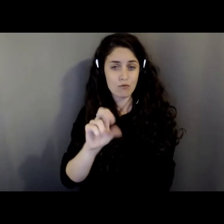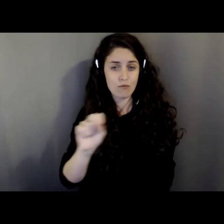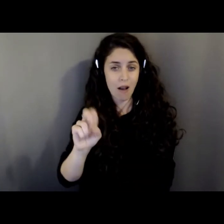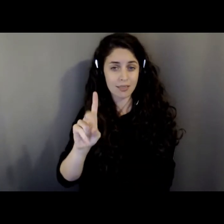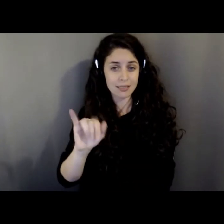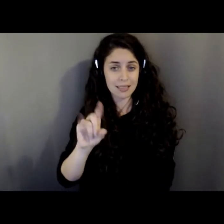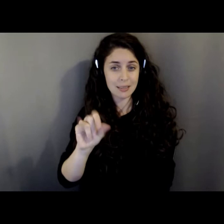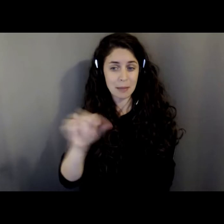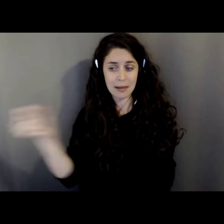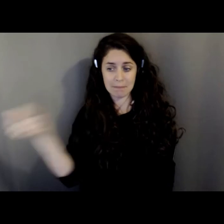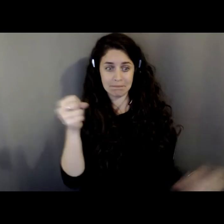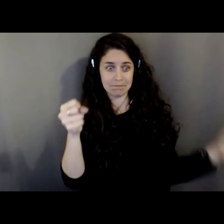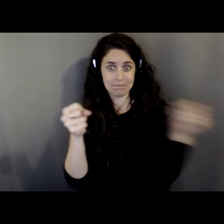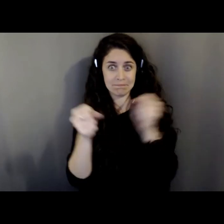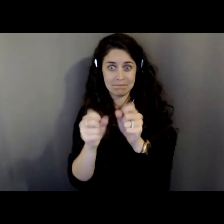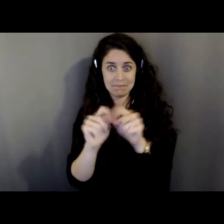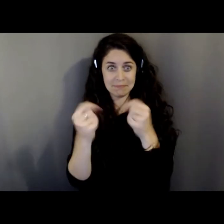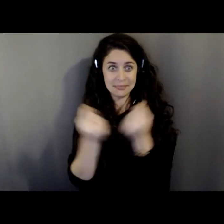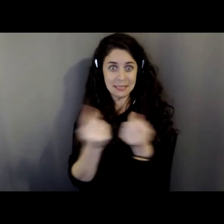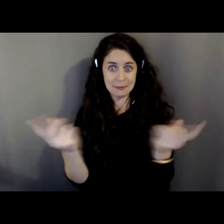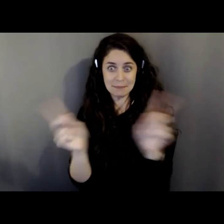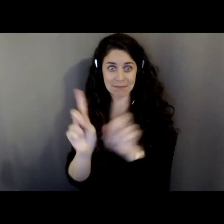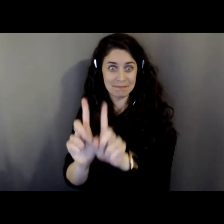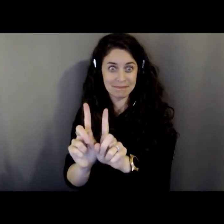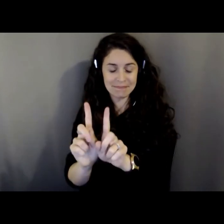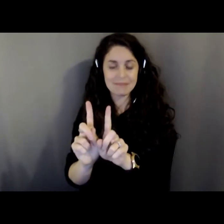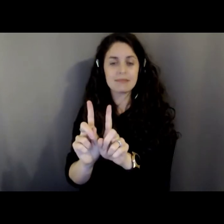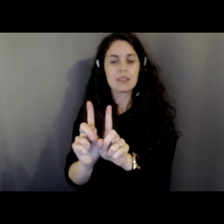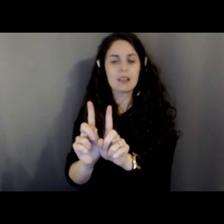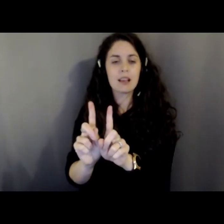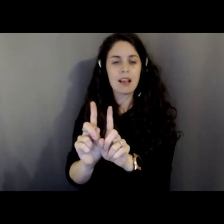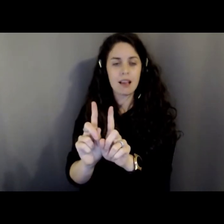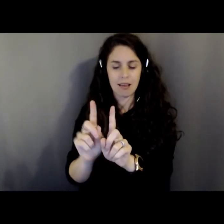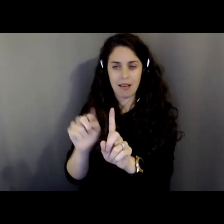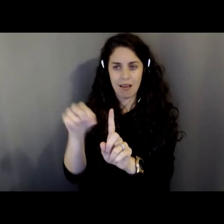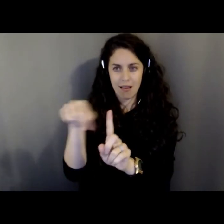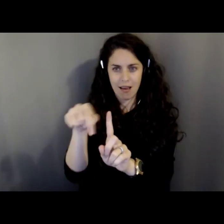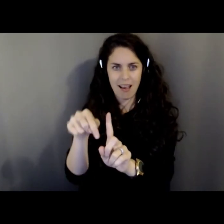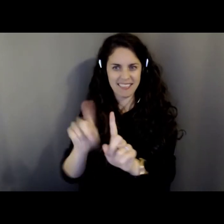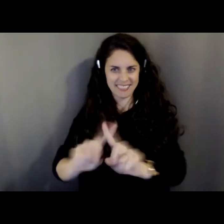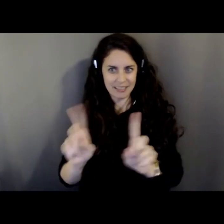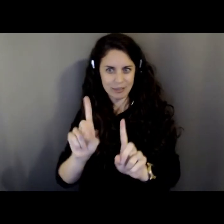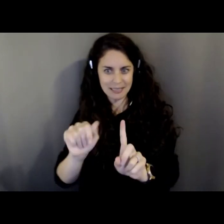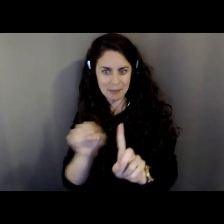and challenged them to identify different things working as a team to find different things at the